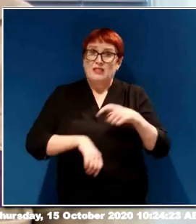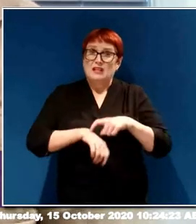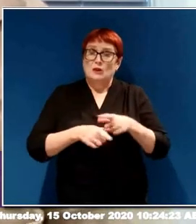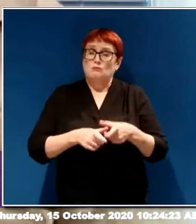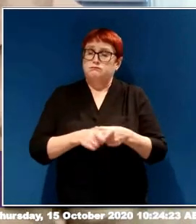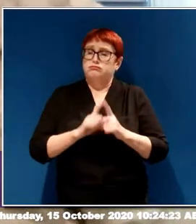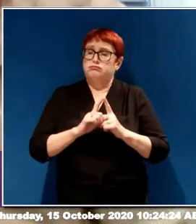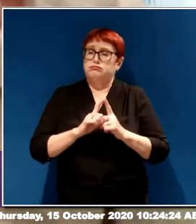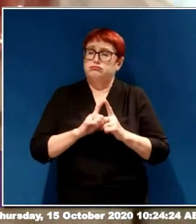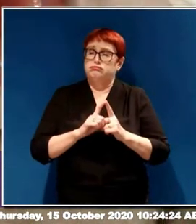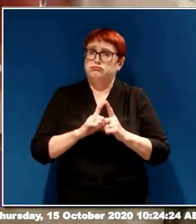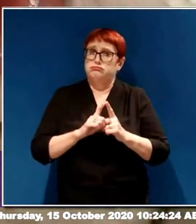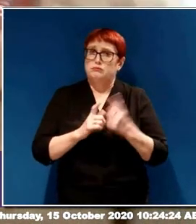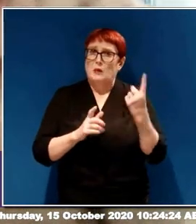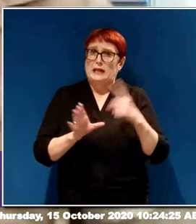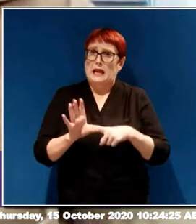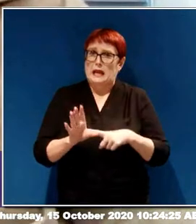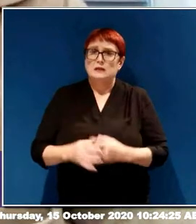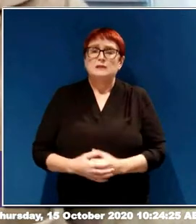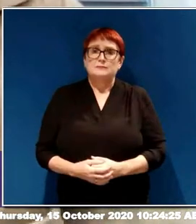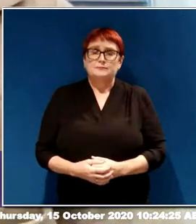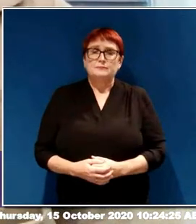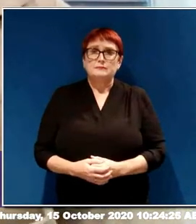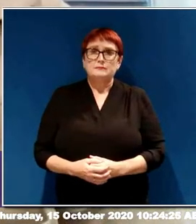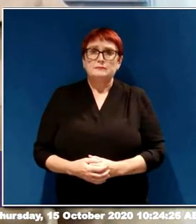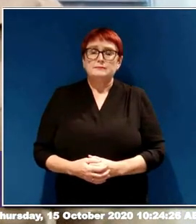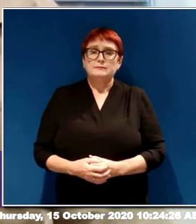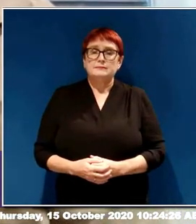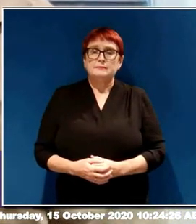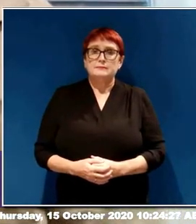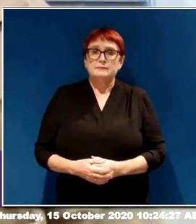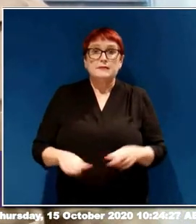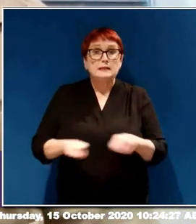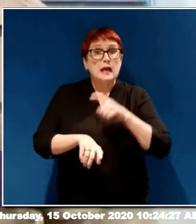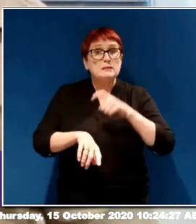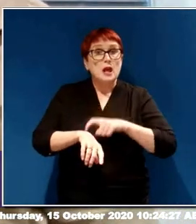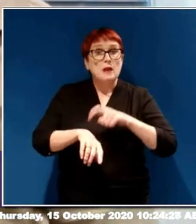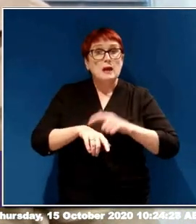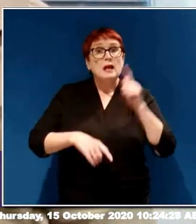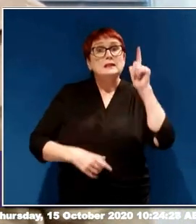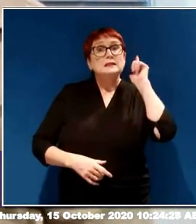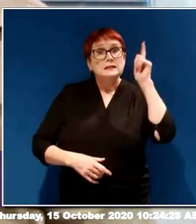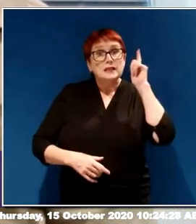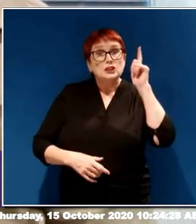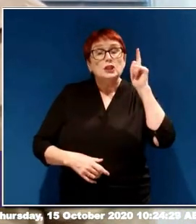That was the year that the teacher finally agreed that there was something